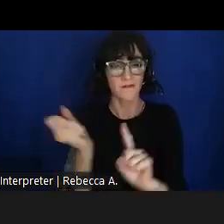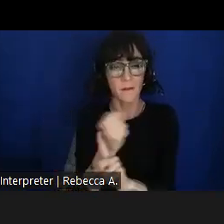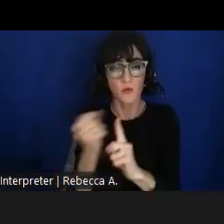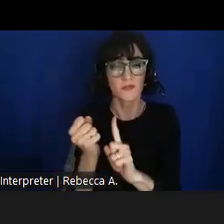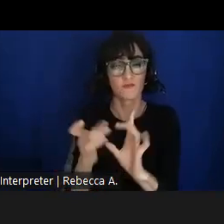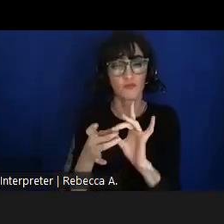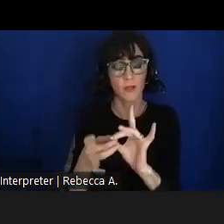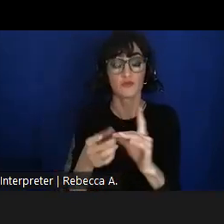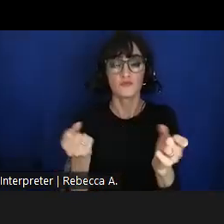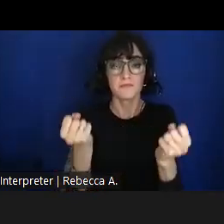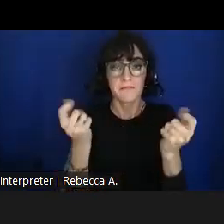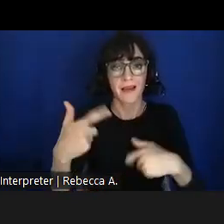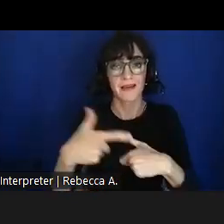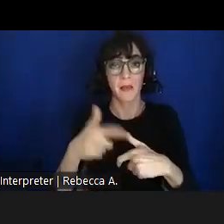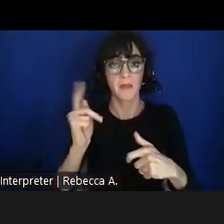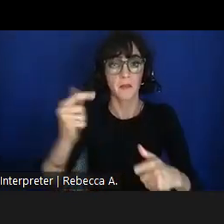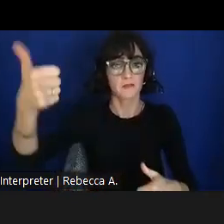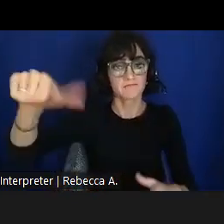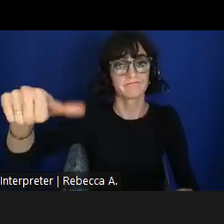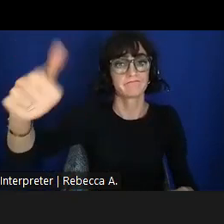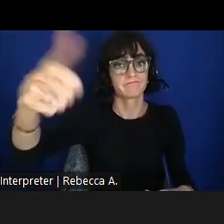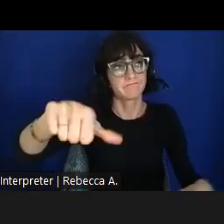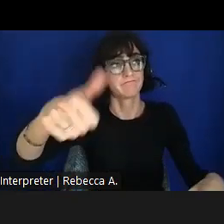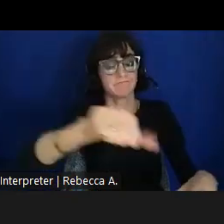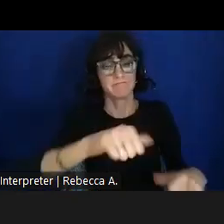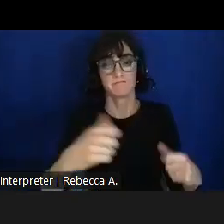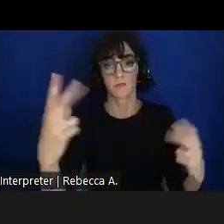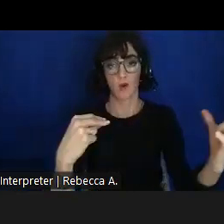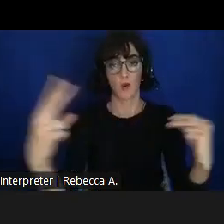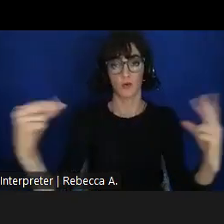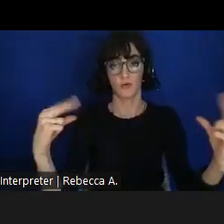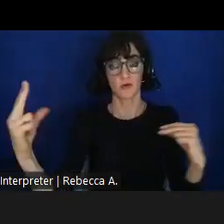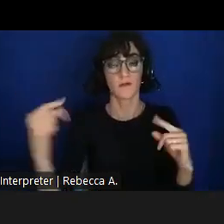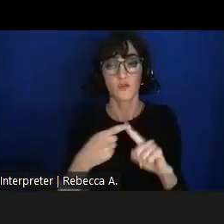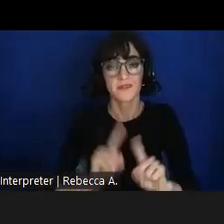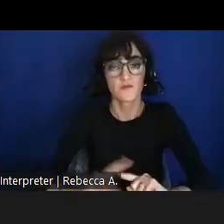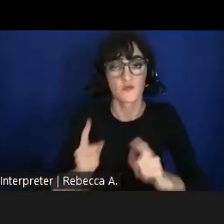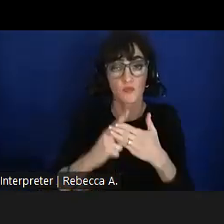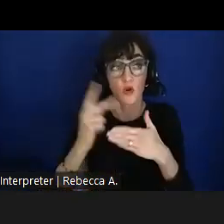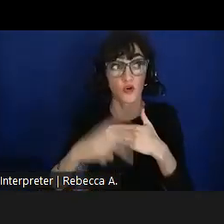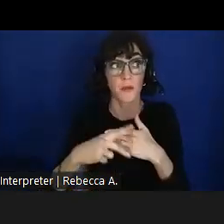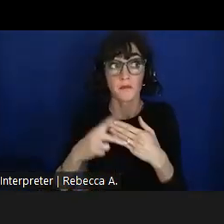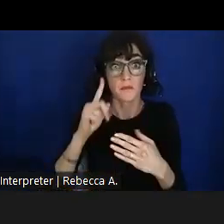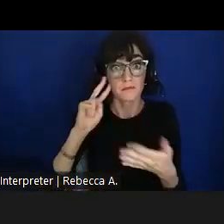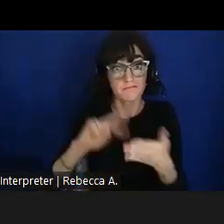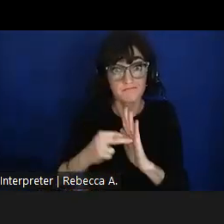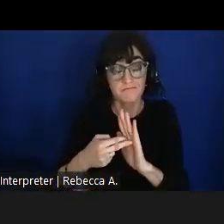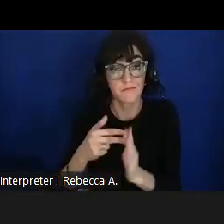were turned away from domestic violence programs, from Housing Programs how many times different